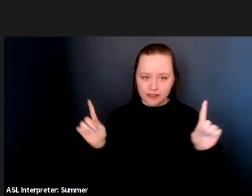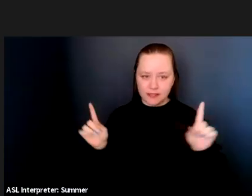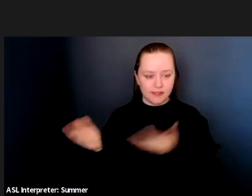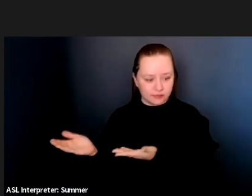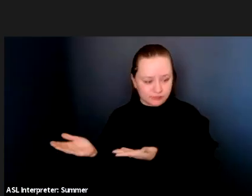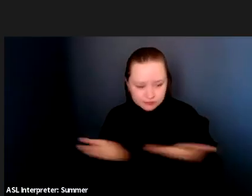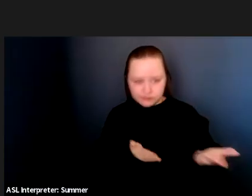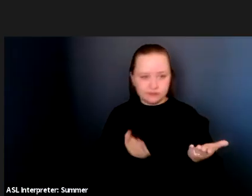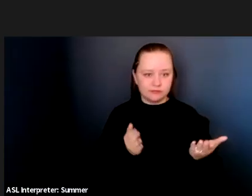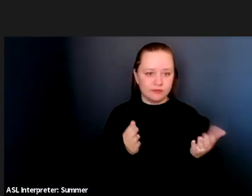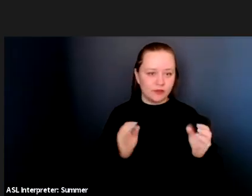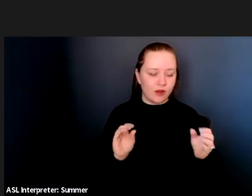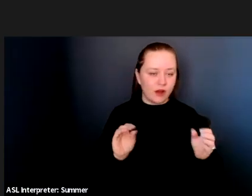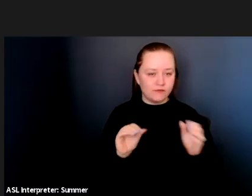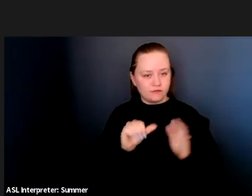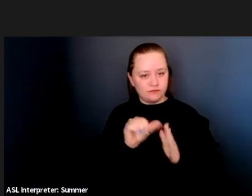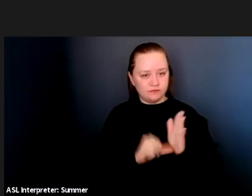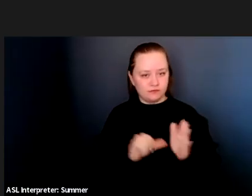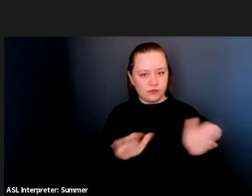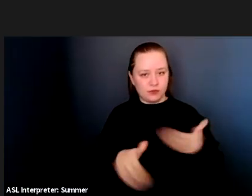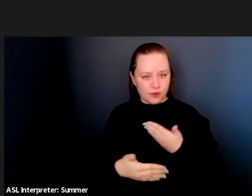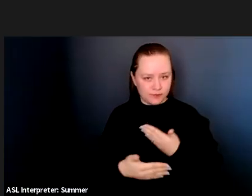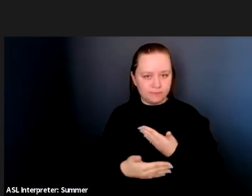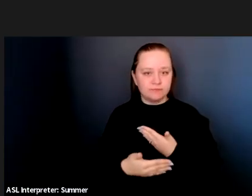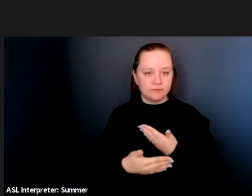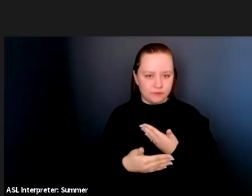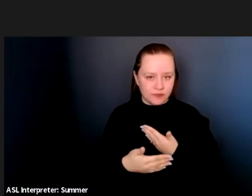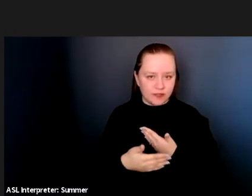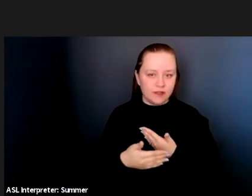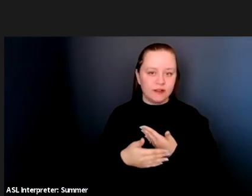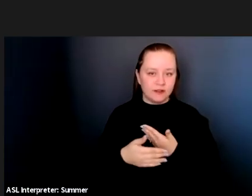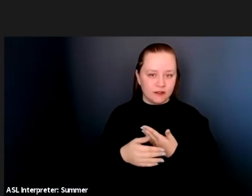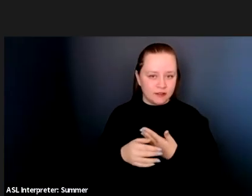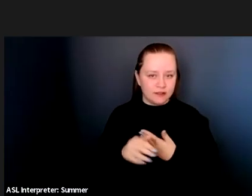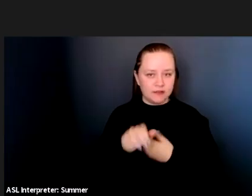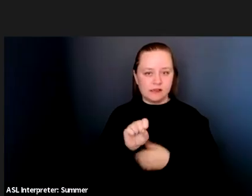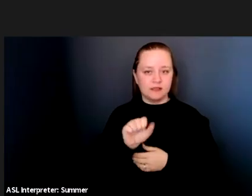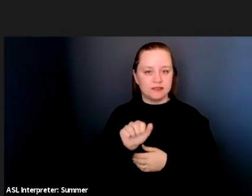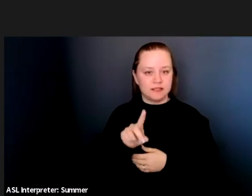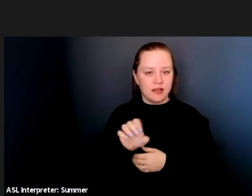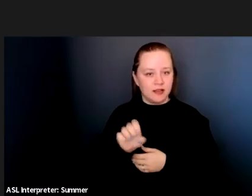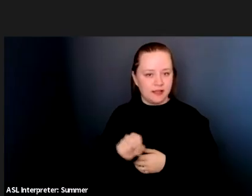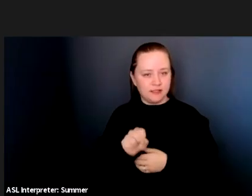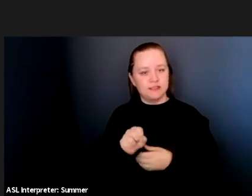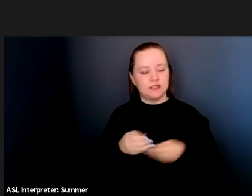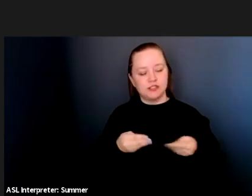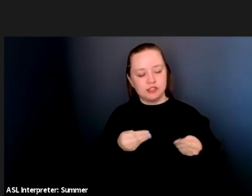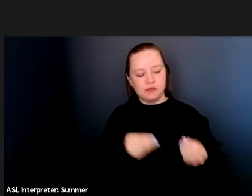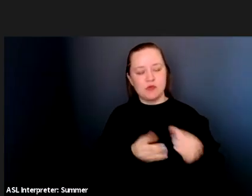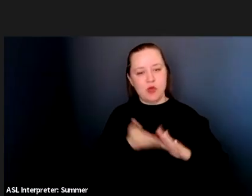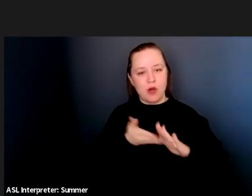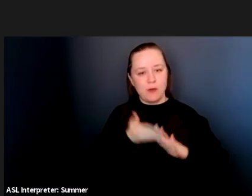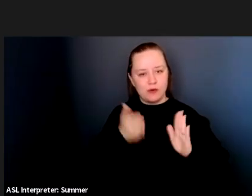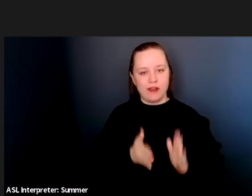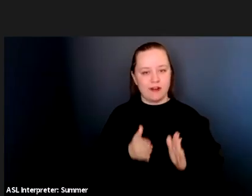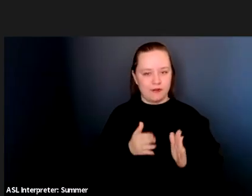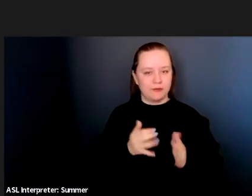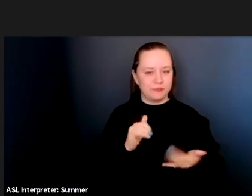Sade's 'Smooth Operator' was playing on the sound system, and I was like, everything's going to be okay.